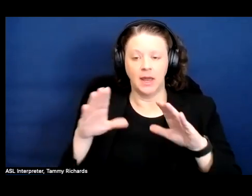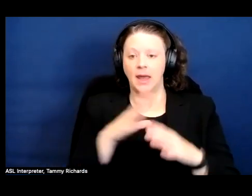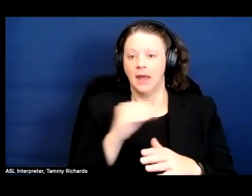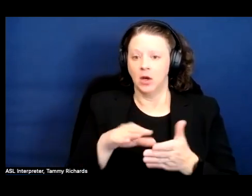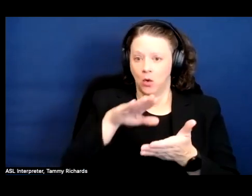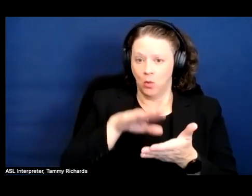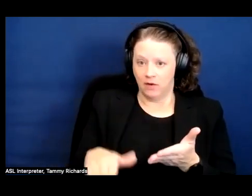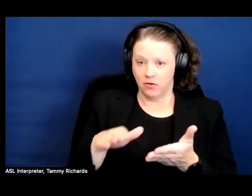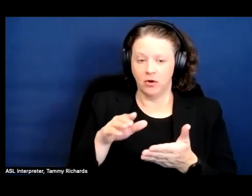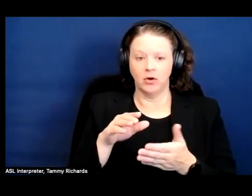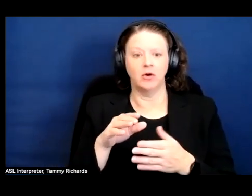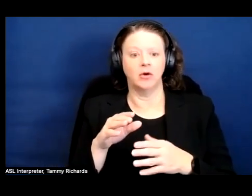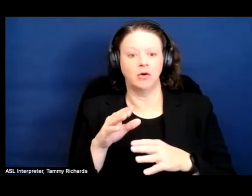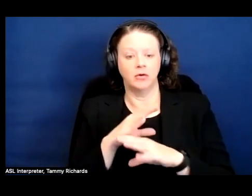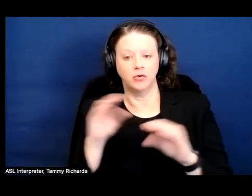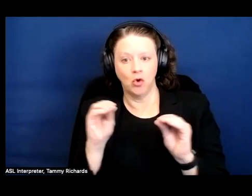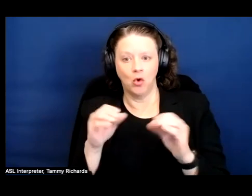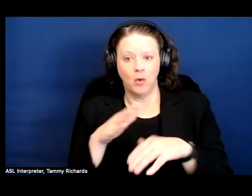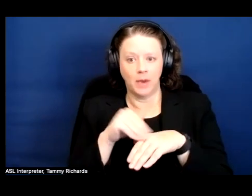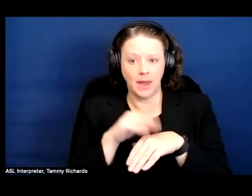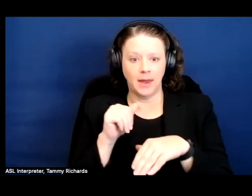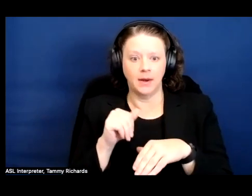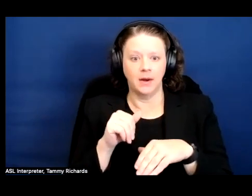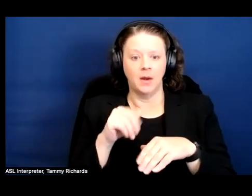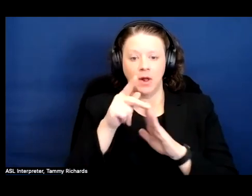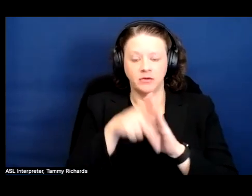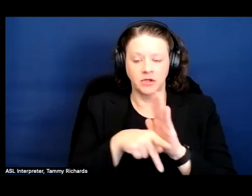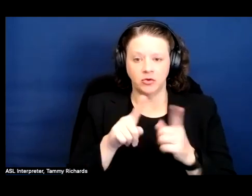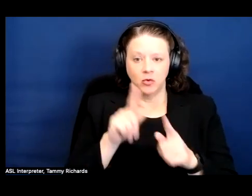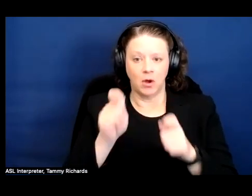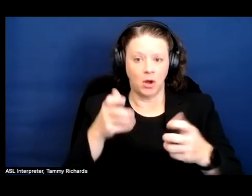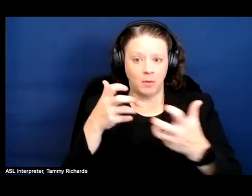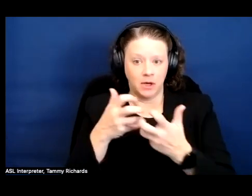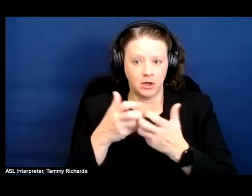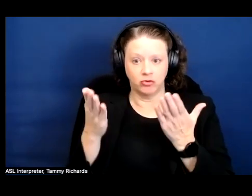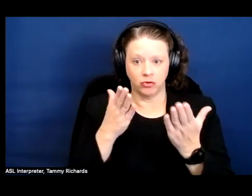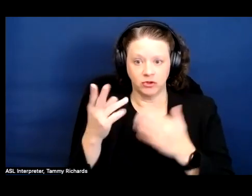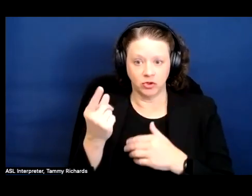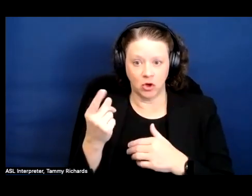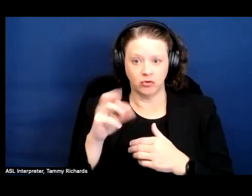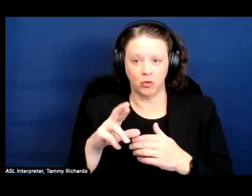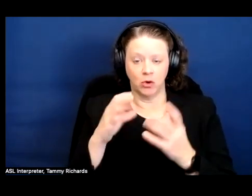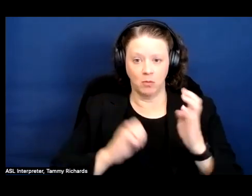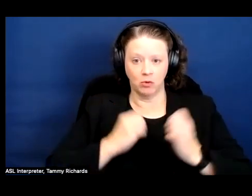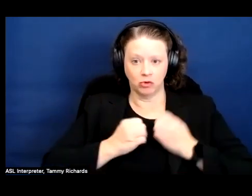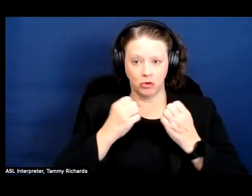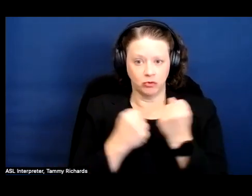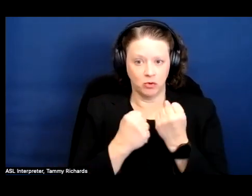and under voice control, if that's possible. That type of situation I would think is really rare.